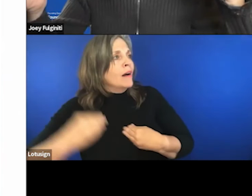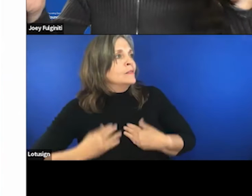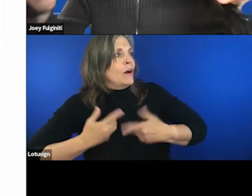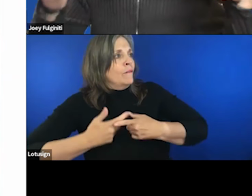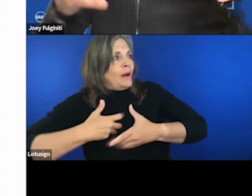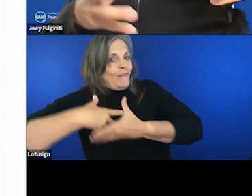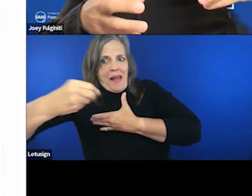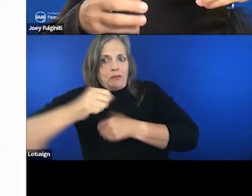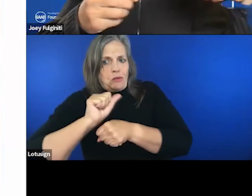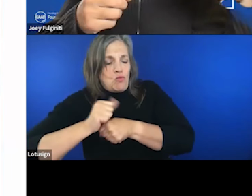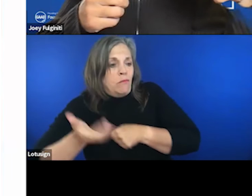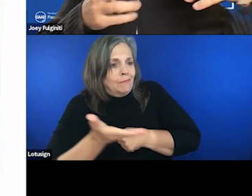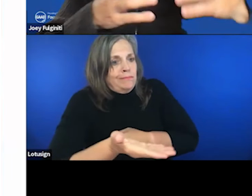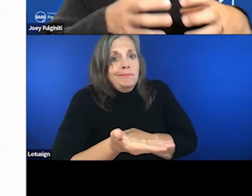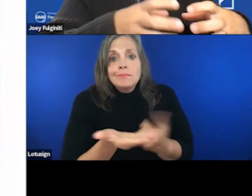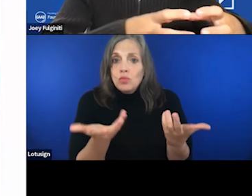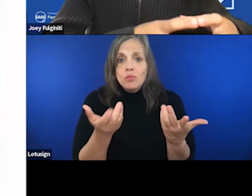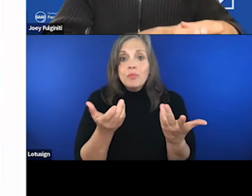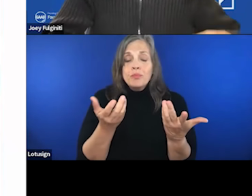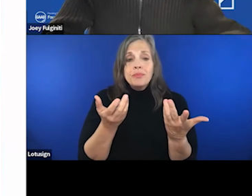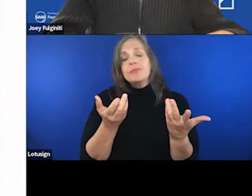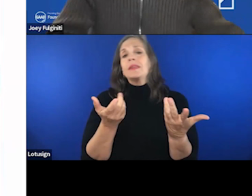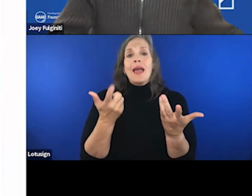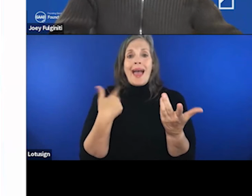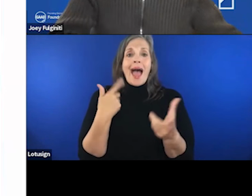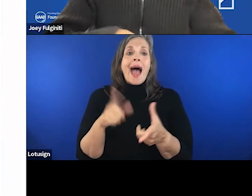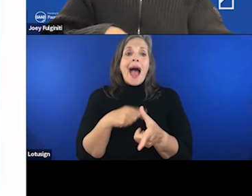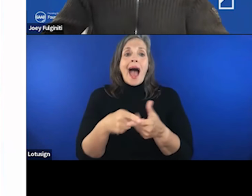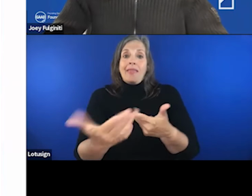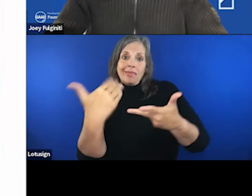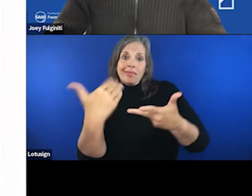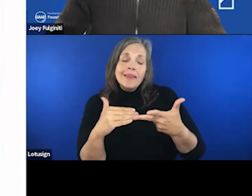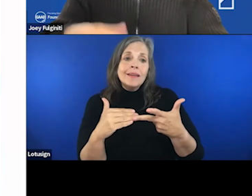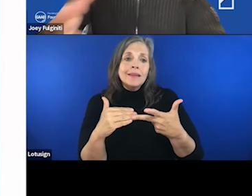then I took it a step further and i broke down the silos between designers and engineers and here